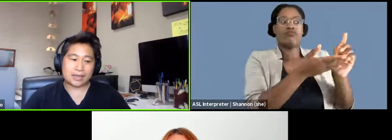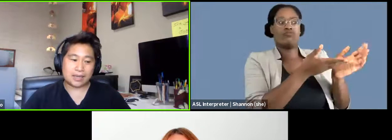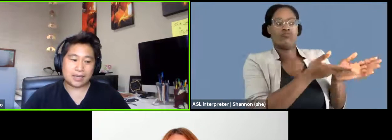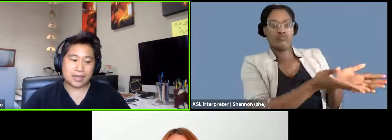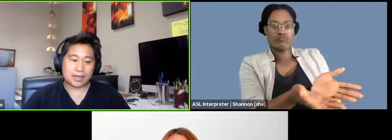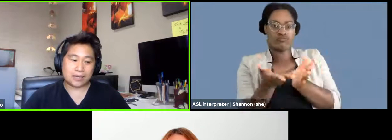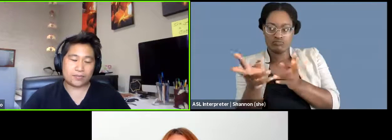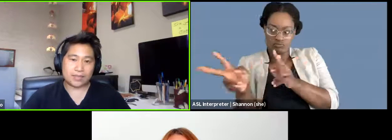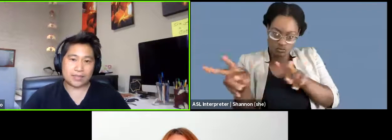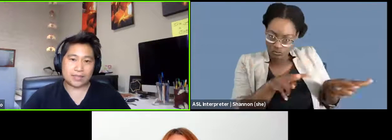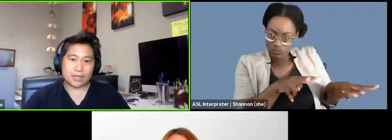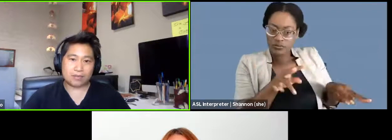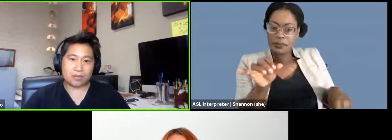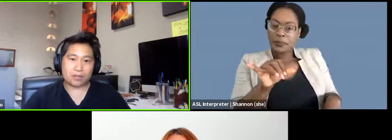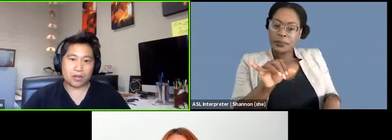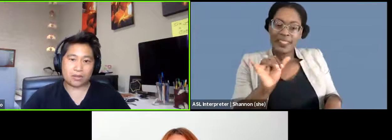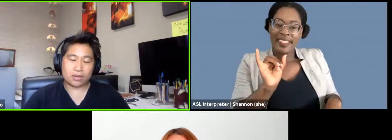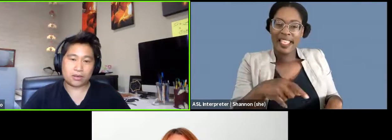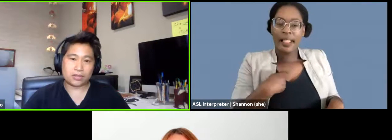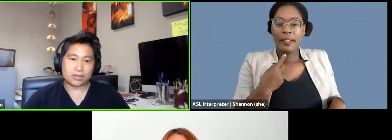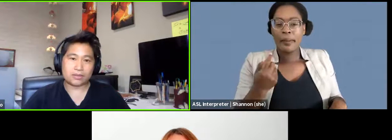I think I could have done that to help move the ball along also.